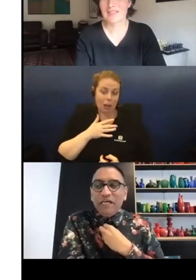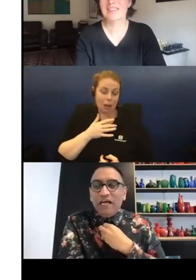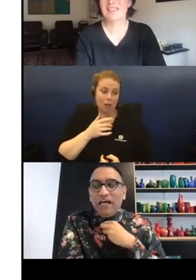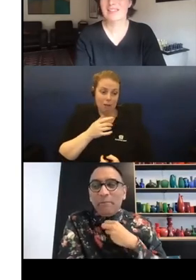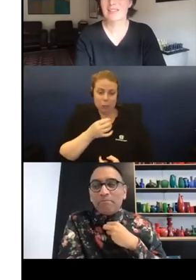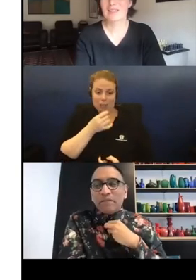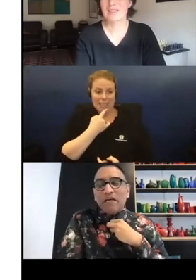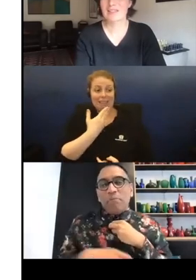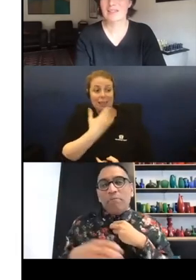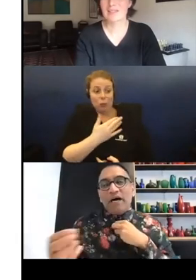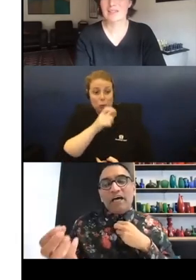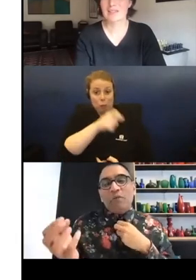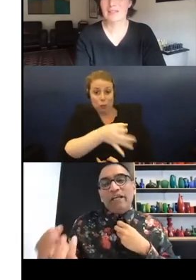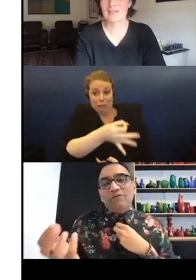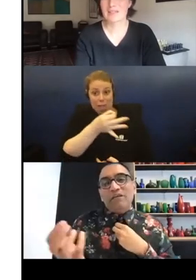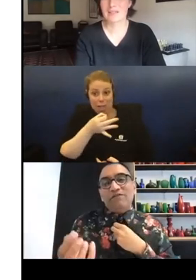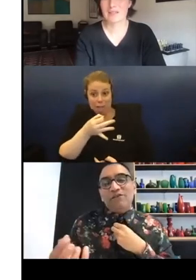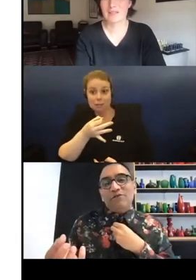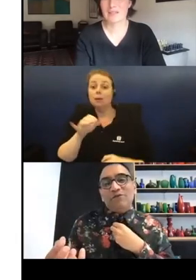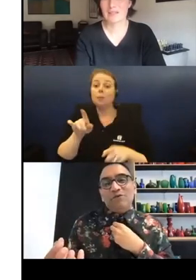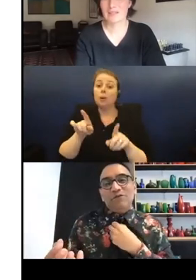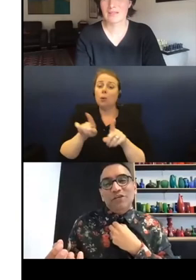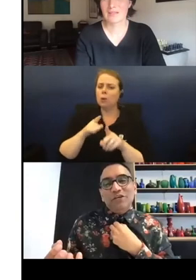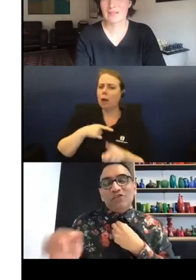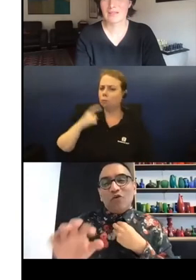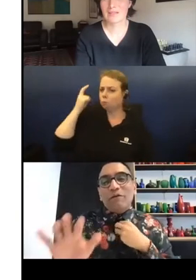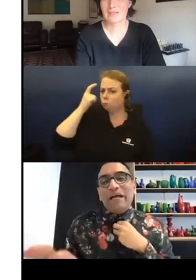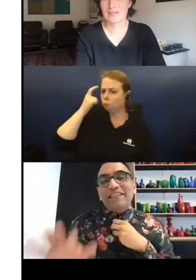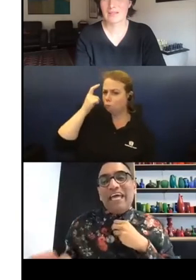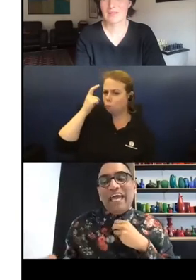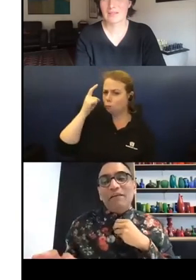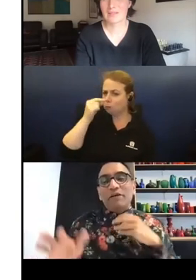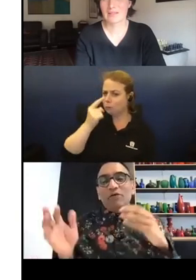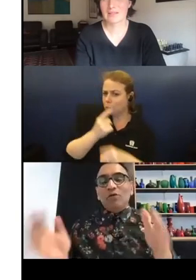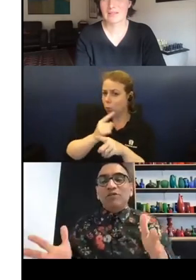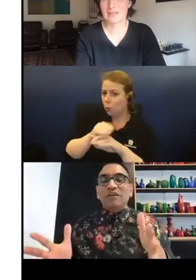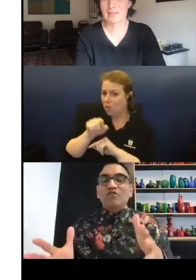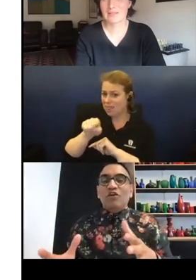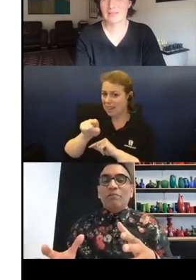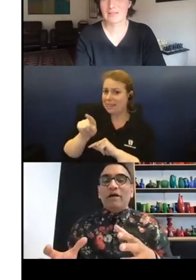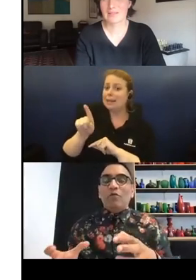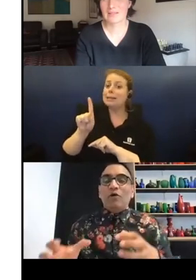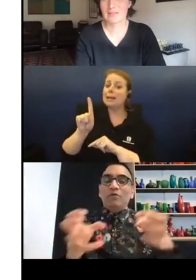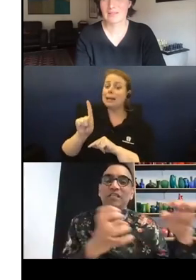um but i wonder if you could talk about that but also talk about what it was like